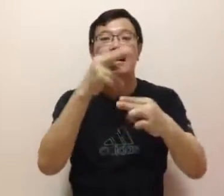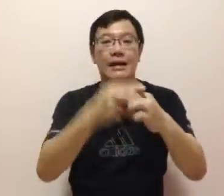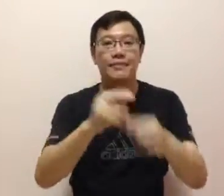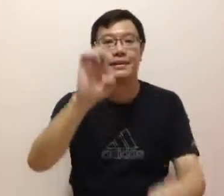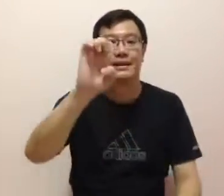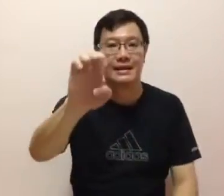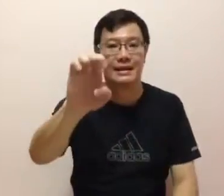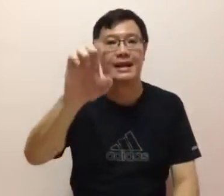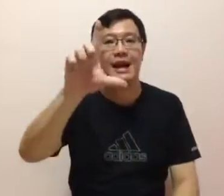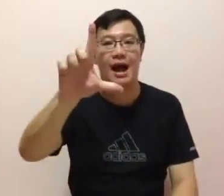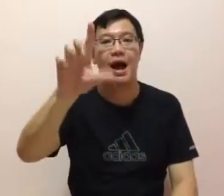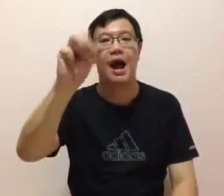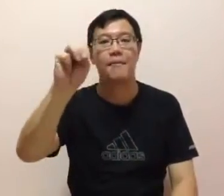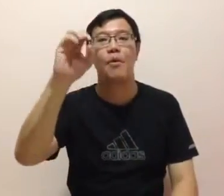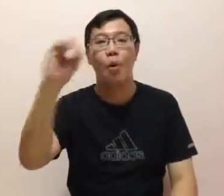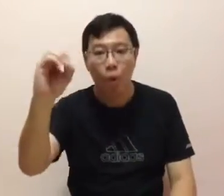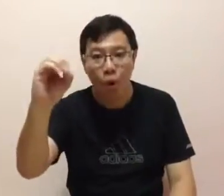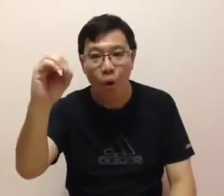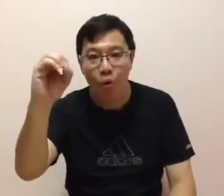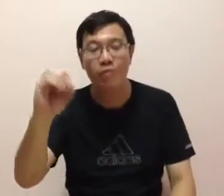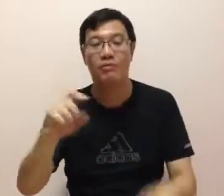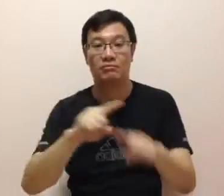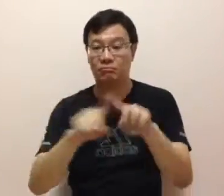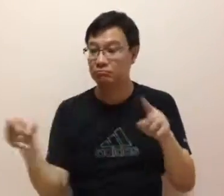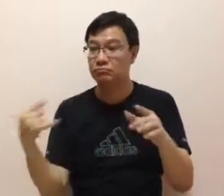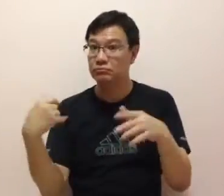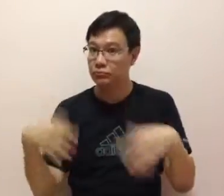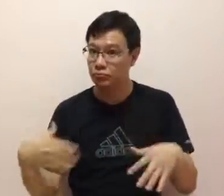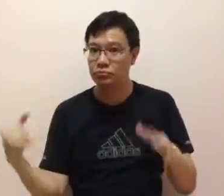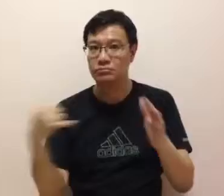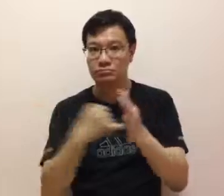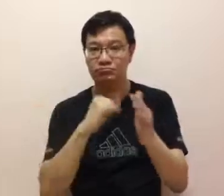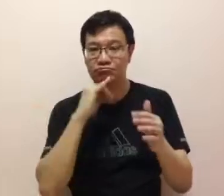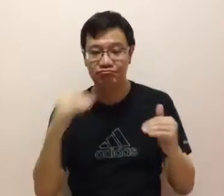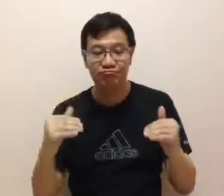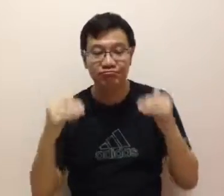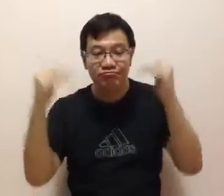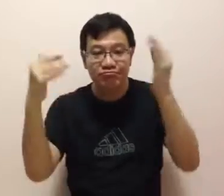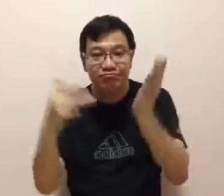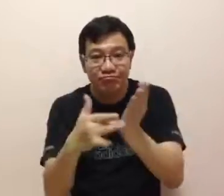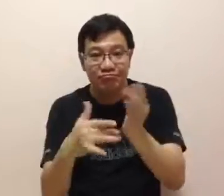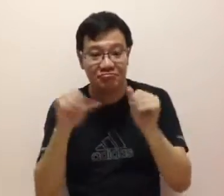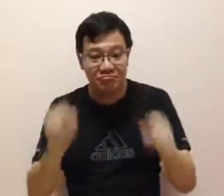This character is known as Elmo. But these days technology is so advanced